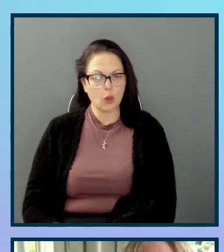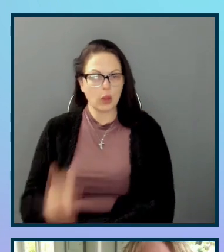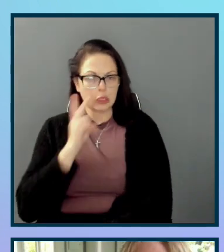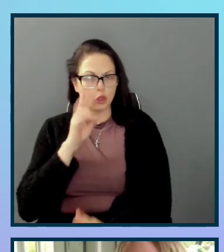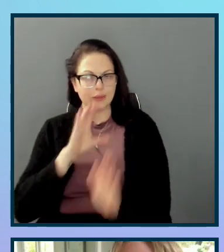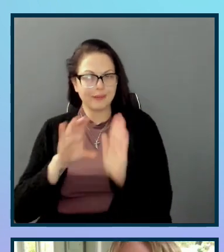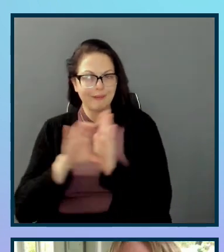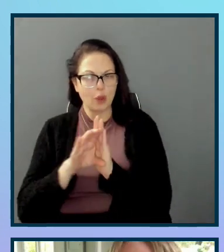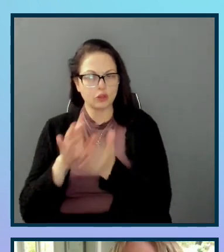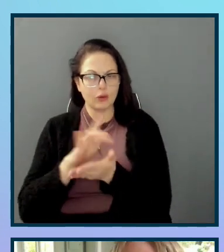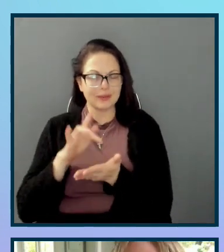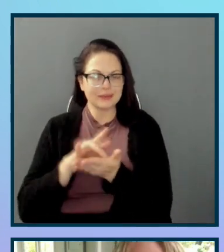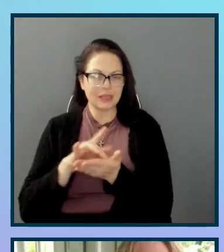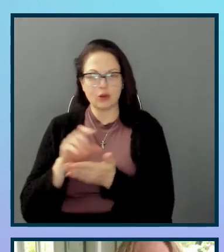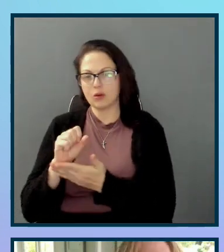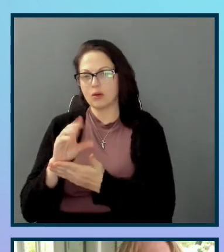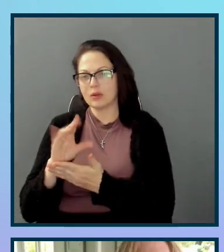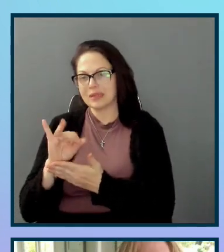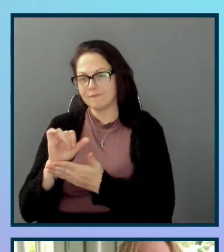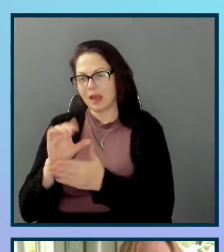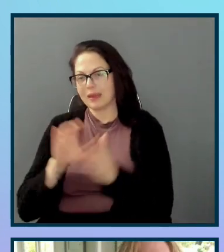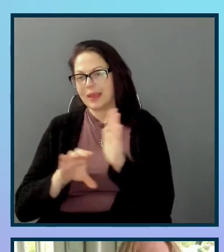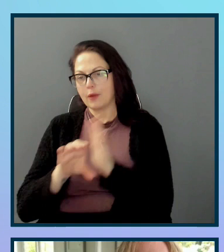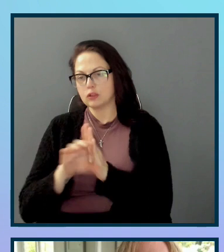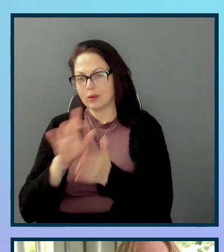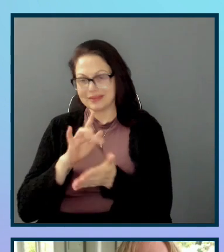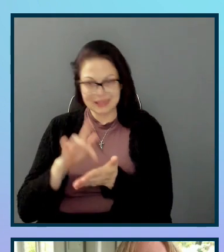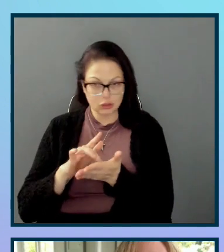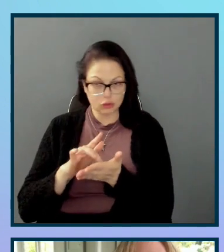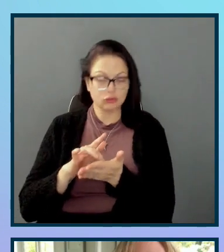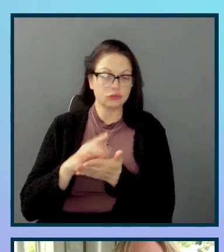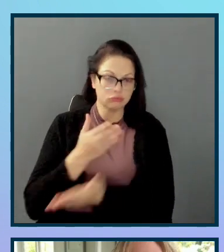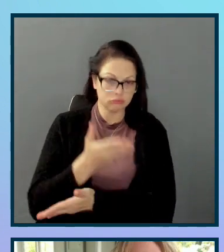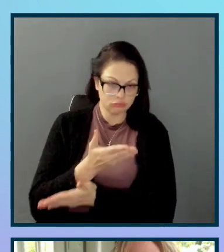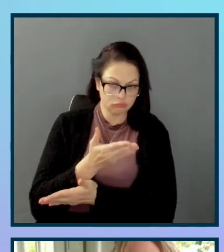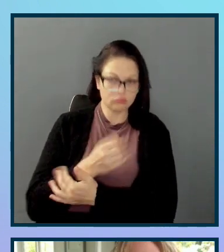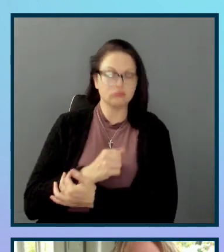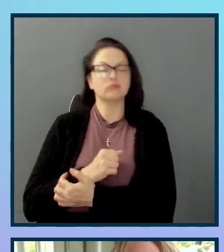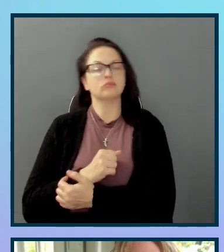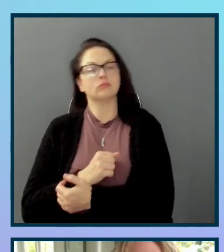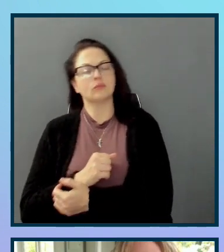I'm looking at a sci-fi character in the center of the screen. Look at this character and look at the two people